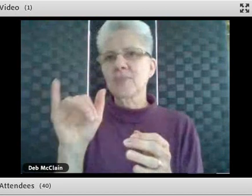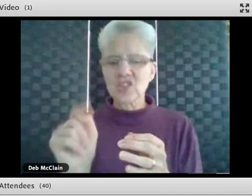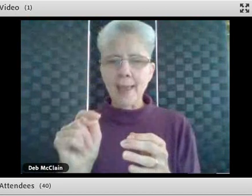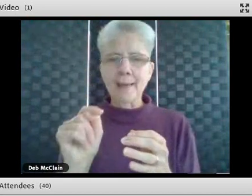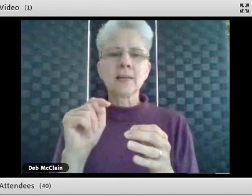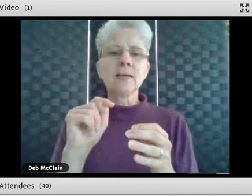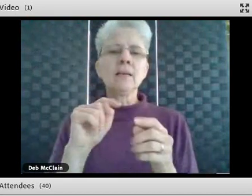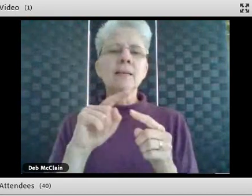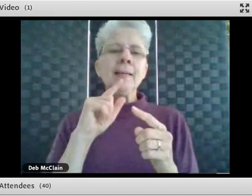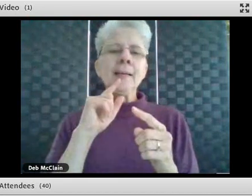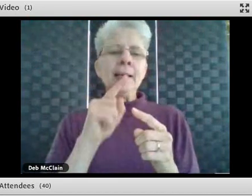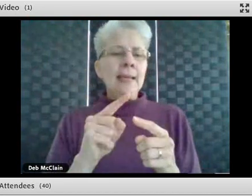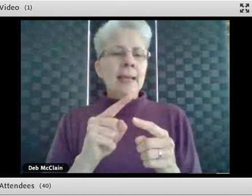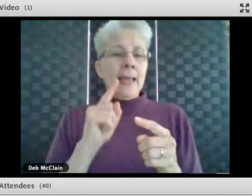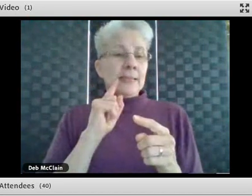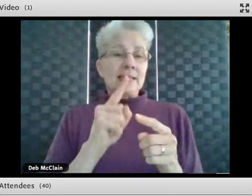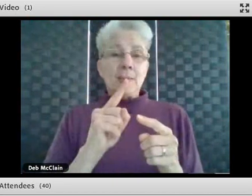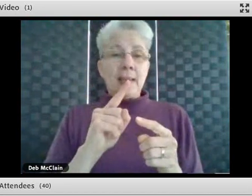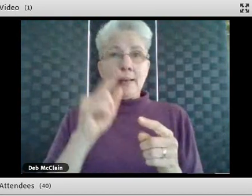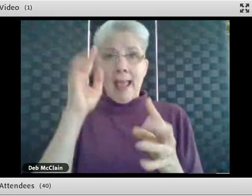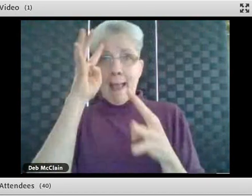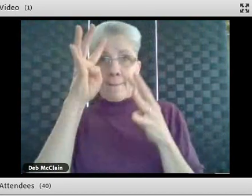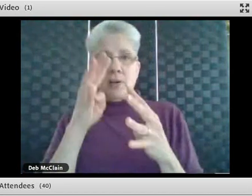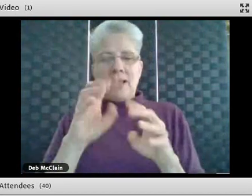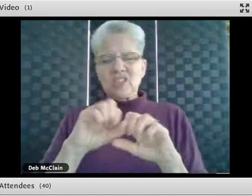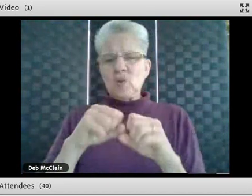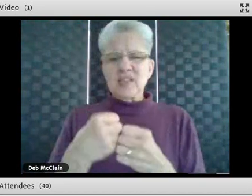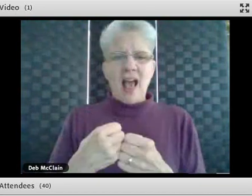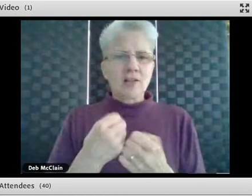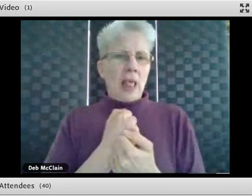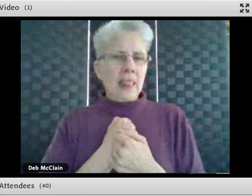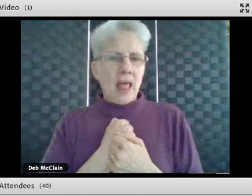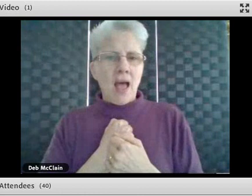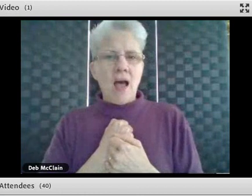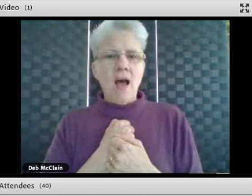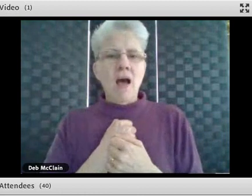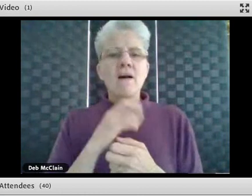that designate abstract concepts, like sociology, love, and French art. Okay?